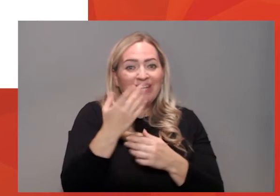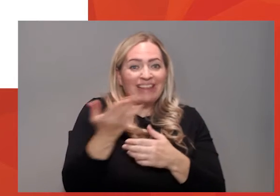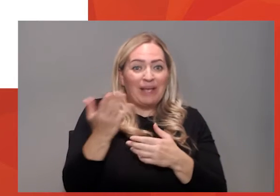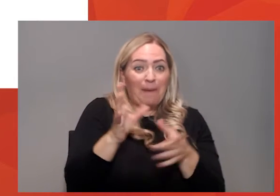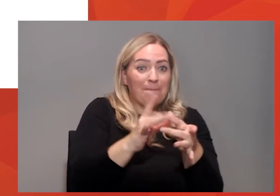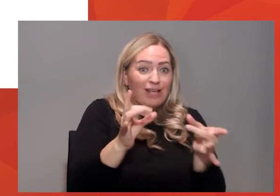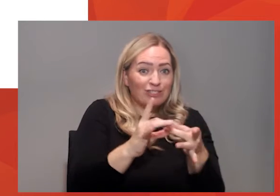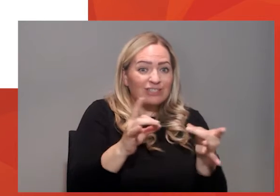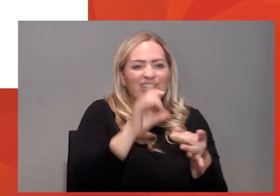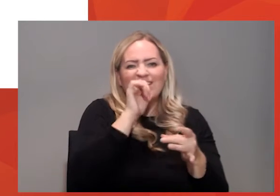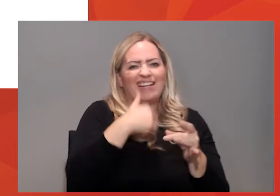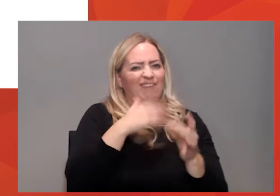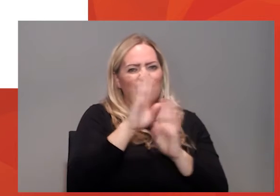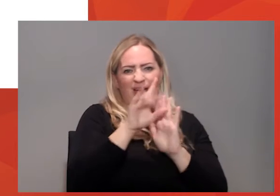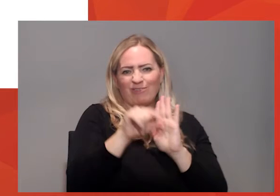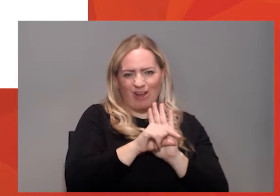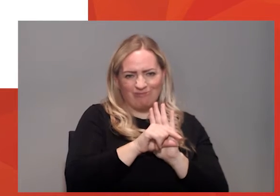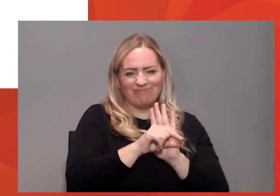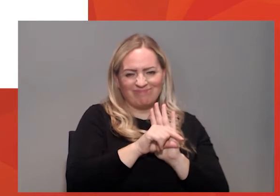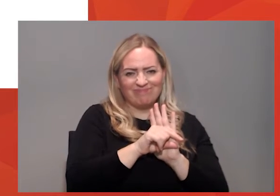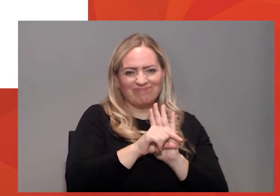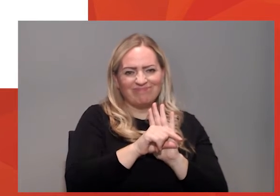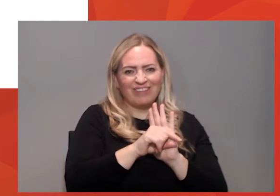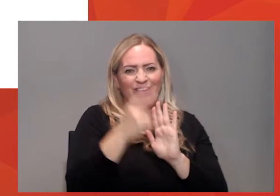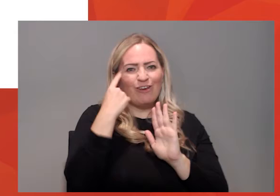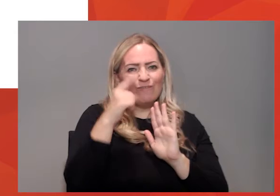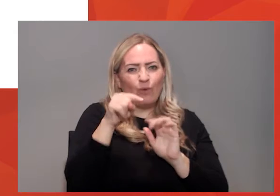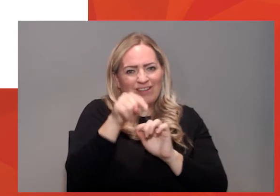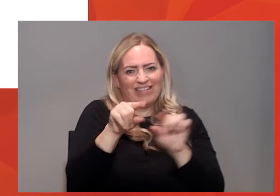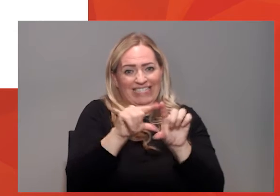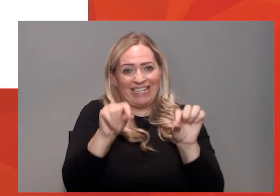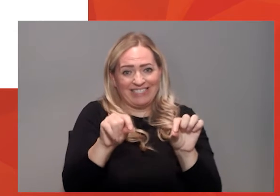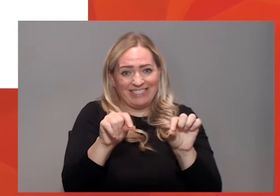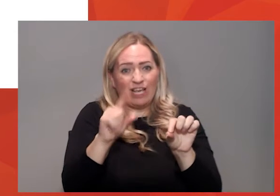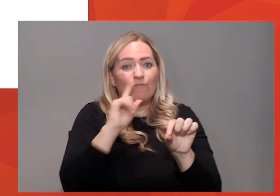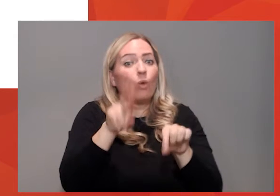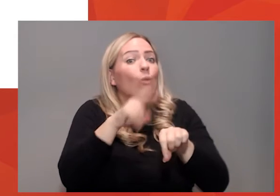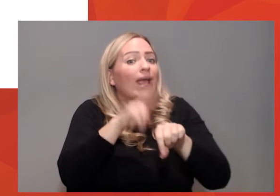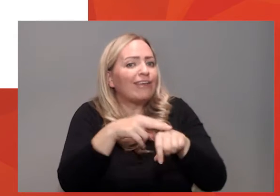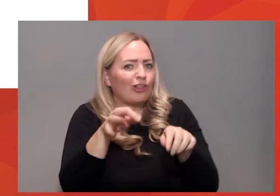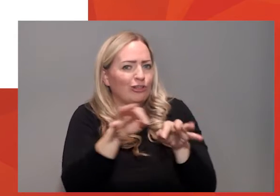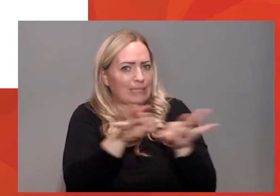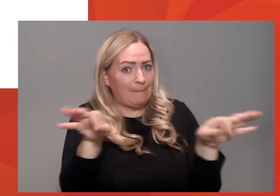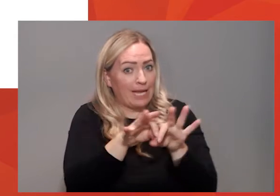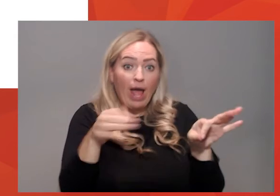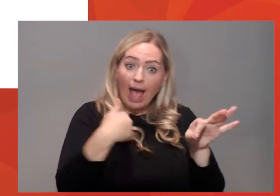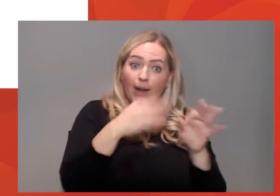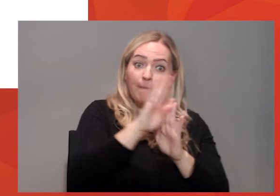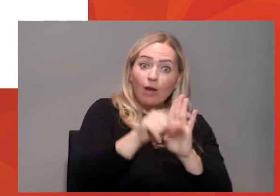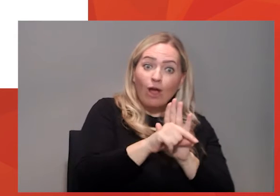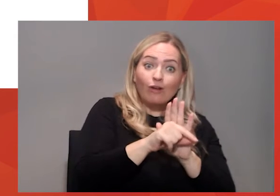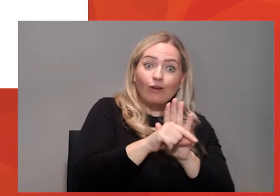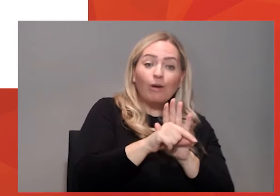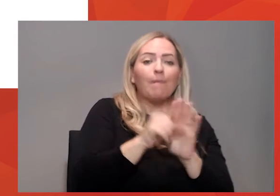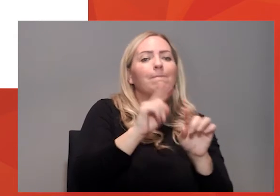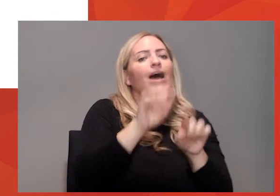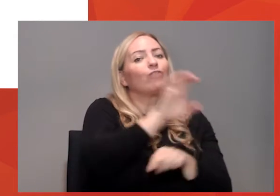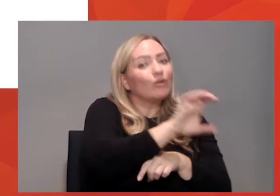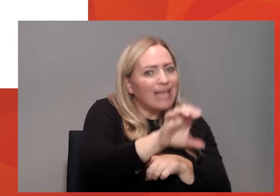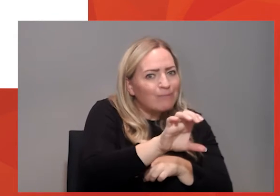was mentioned here that we did not have a background for this text. For regular subtitles we had a background, but for close captions